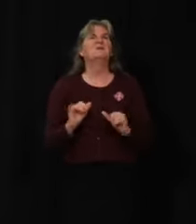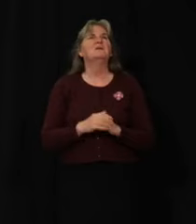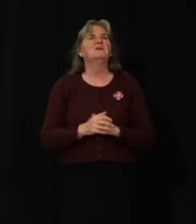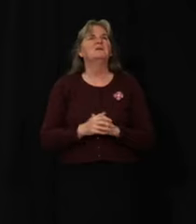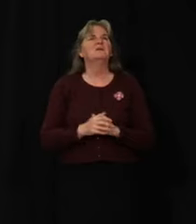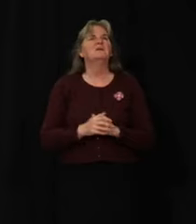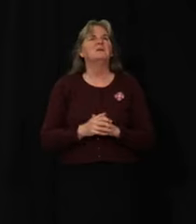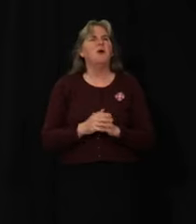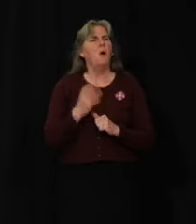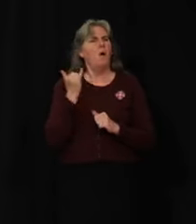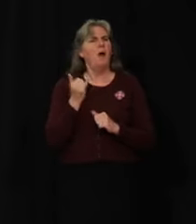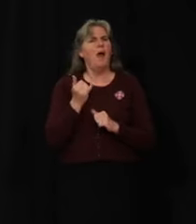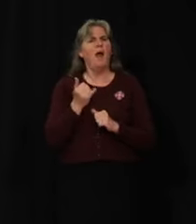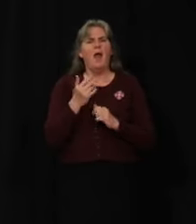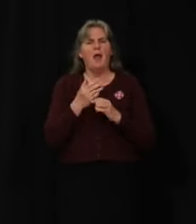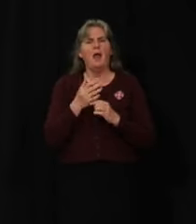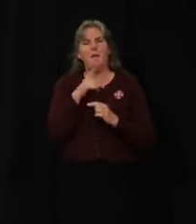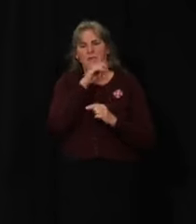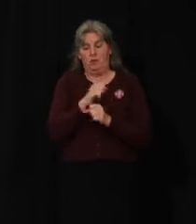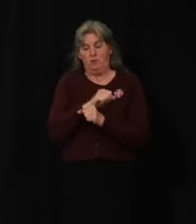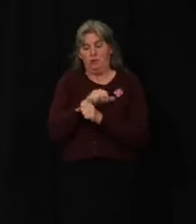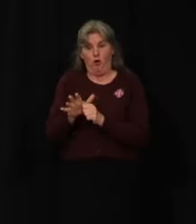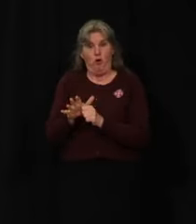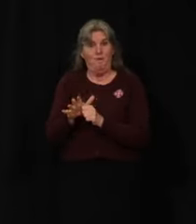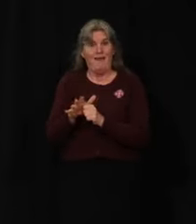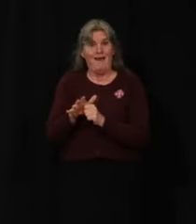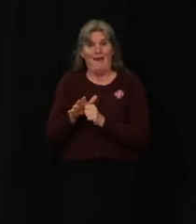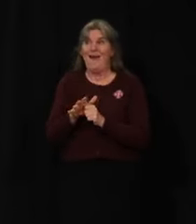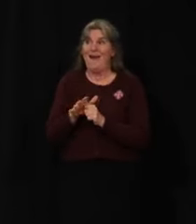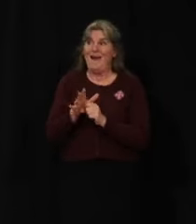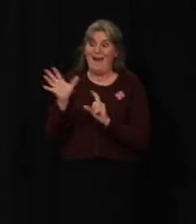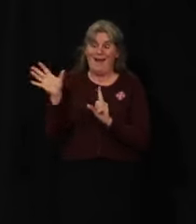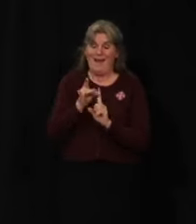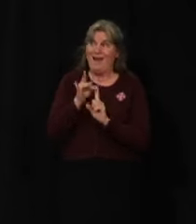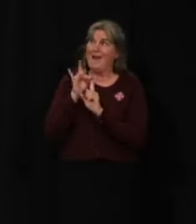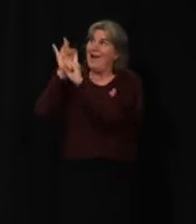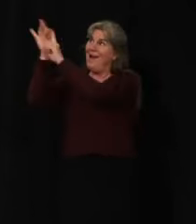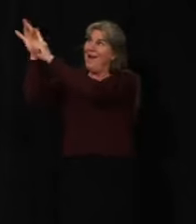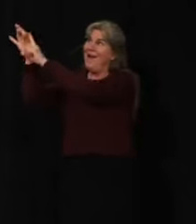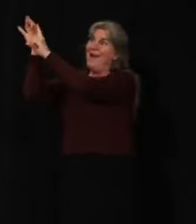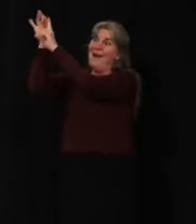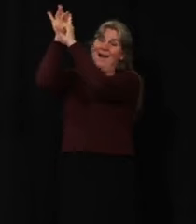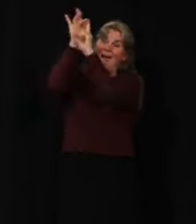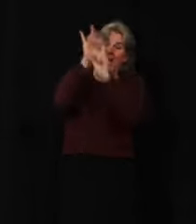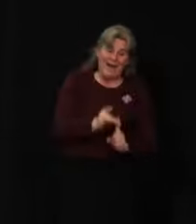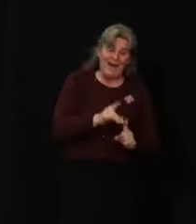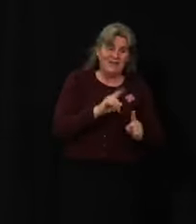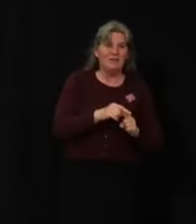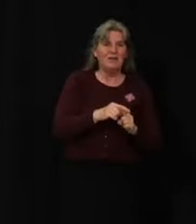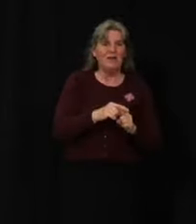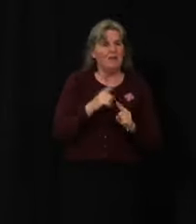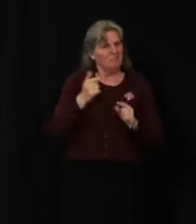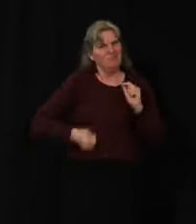This is because importation of COVID-19 to Yukon is still our greatest risk.